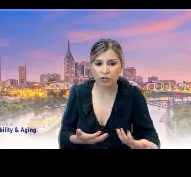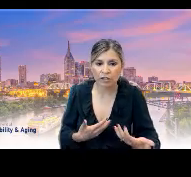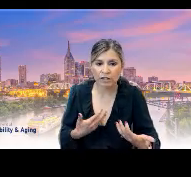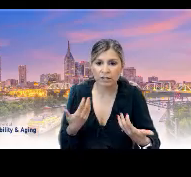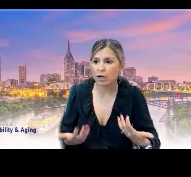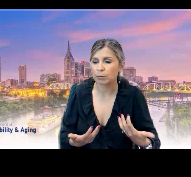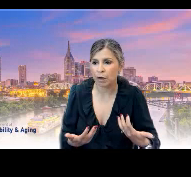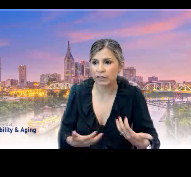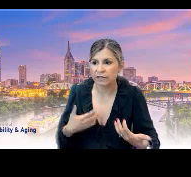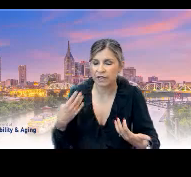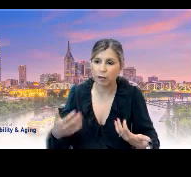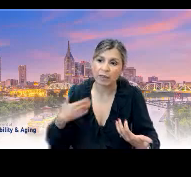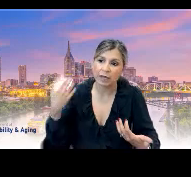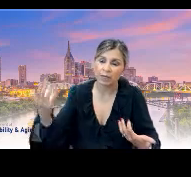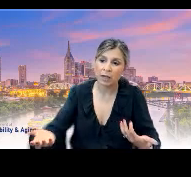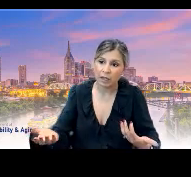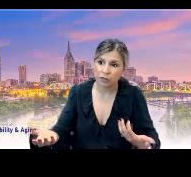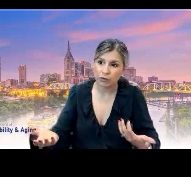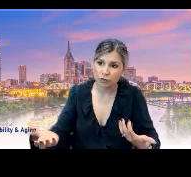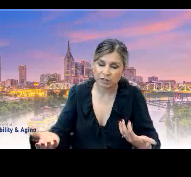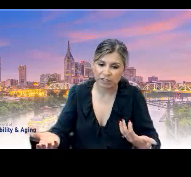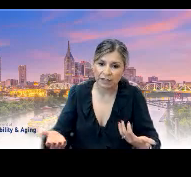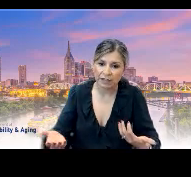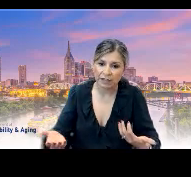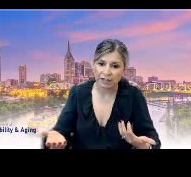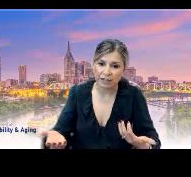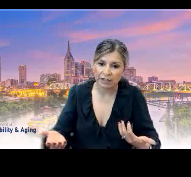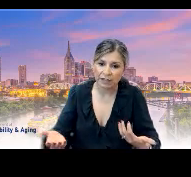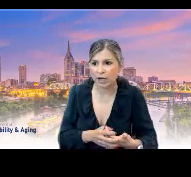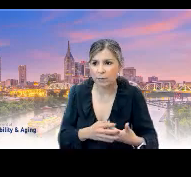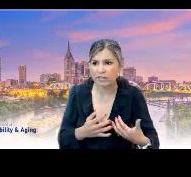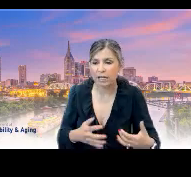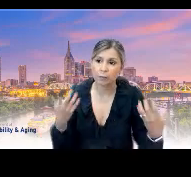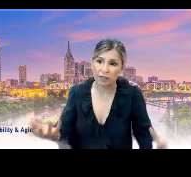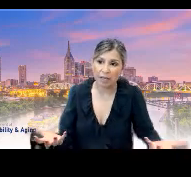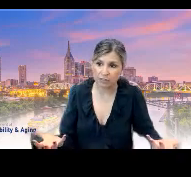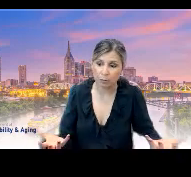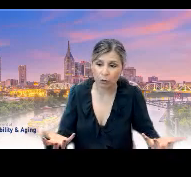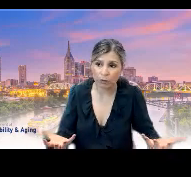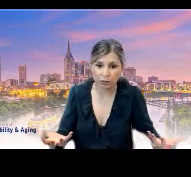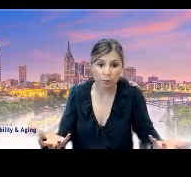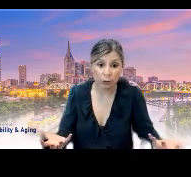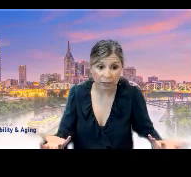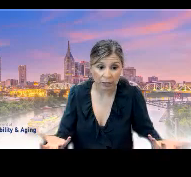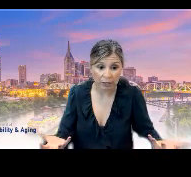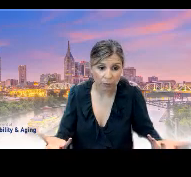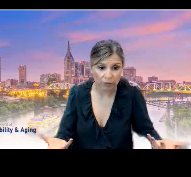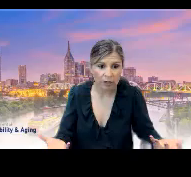nonprofits to help them stand up respite programs to help them support their community members.